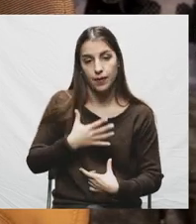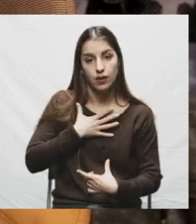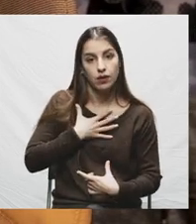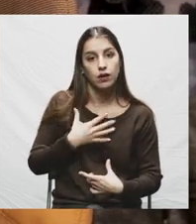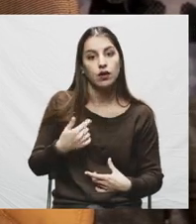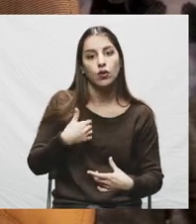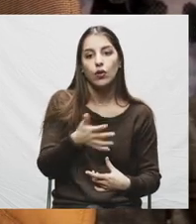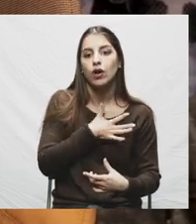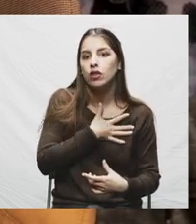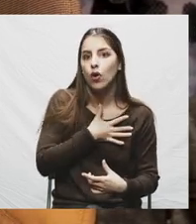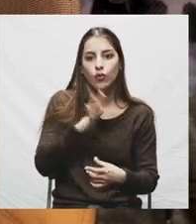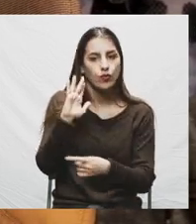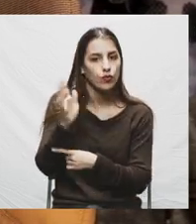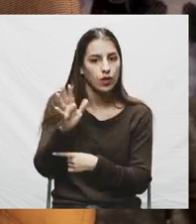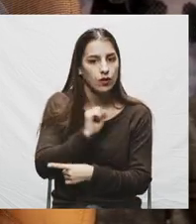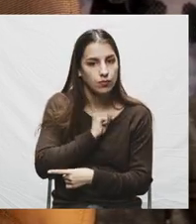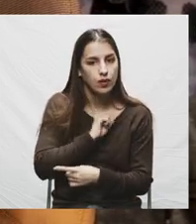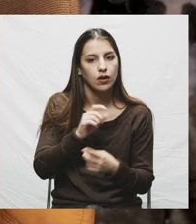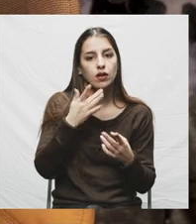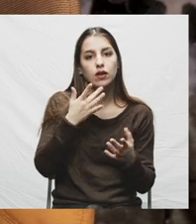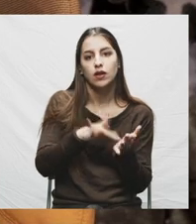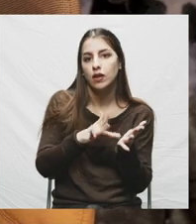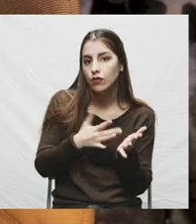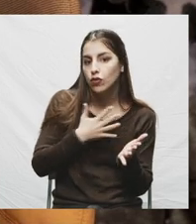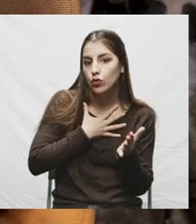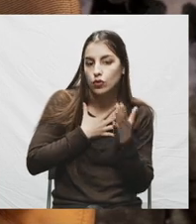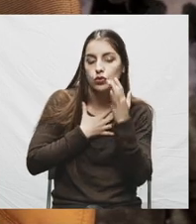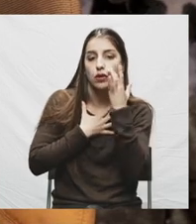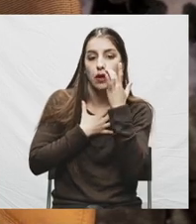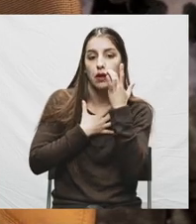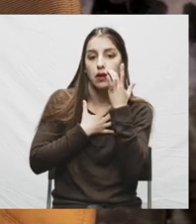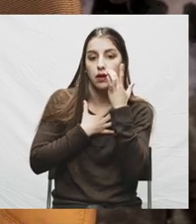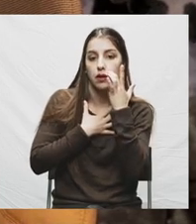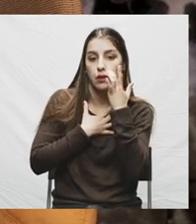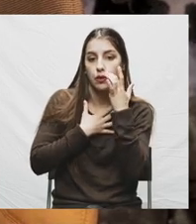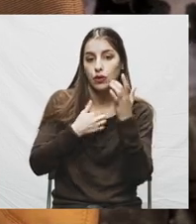I personally love my movies, my books, my...